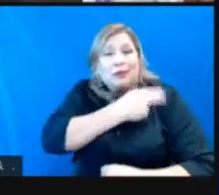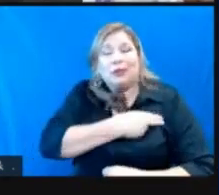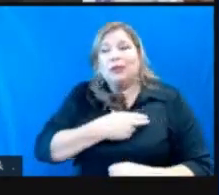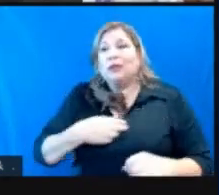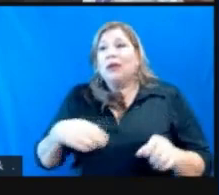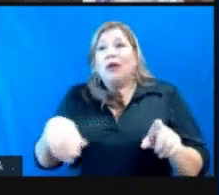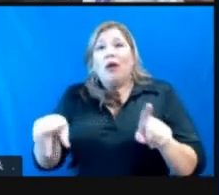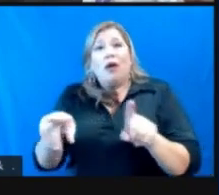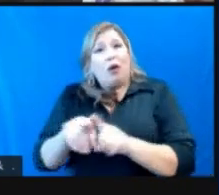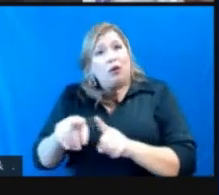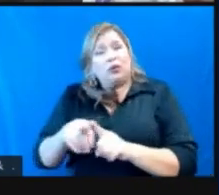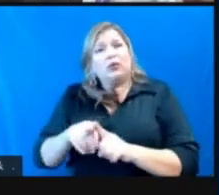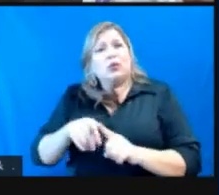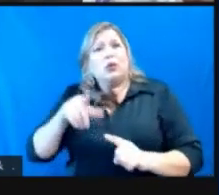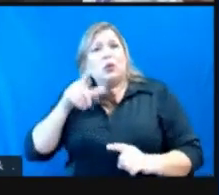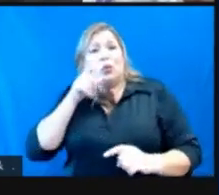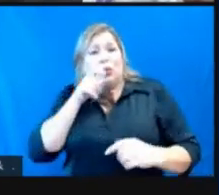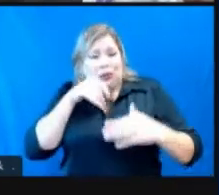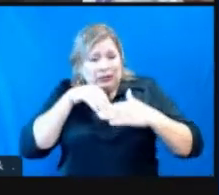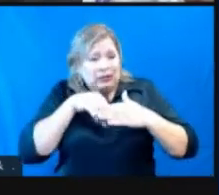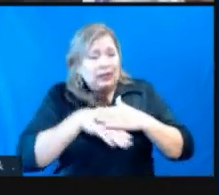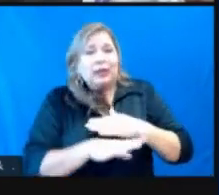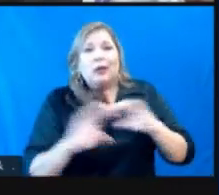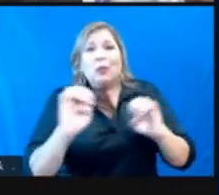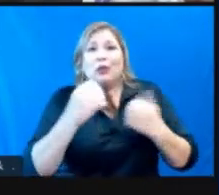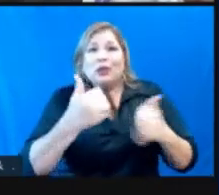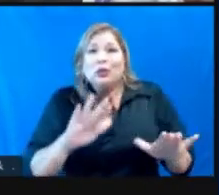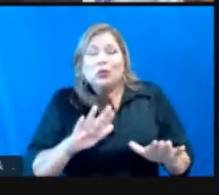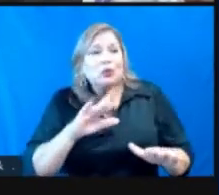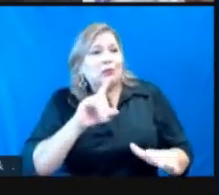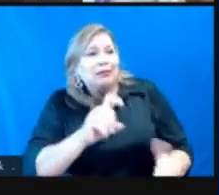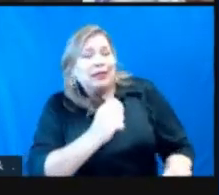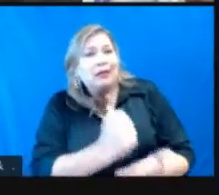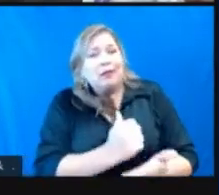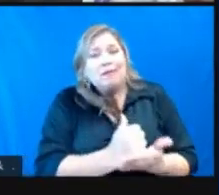front doors of emergency rooms and hospitals across the state, something